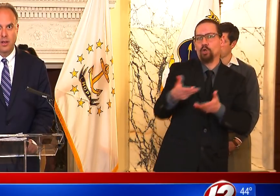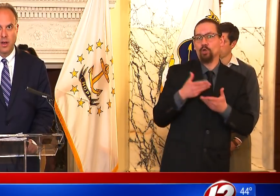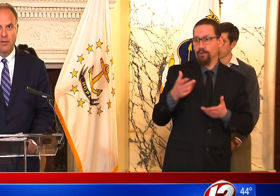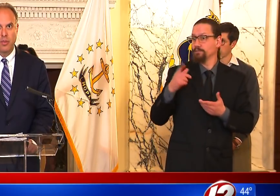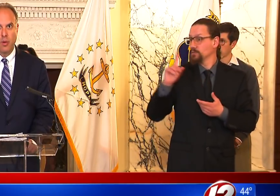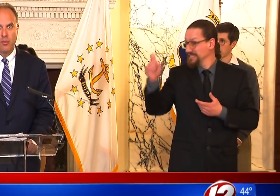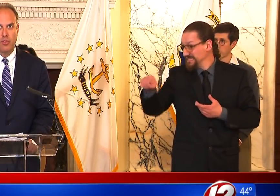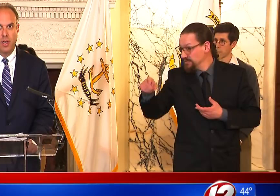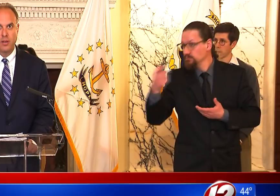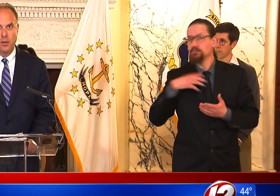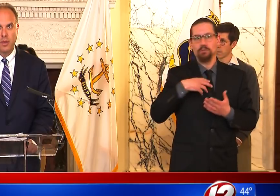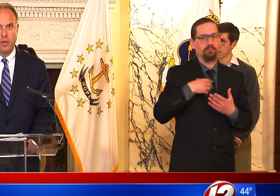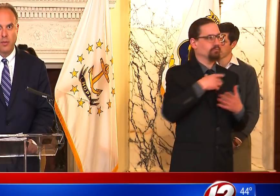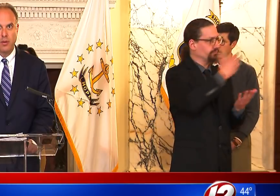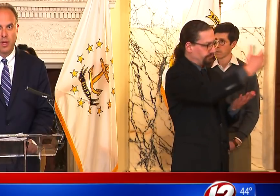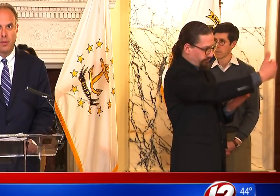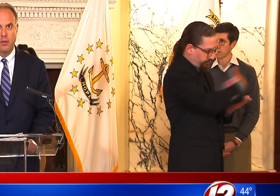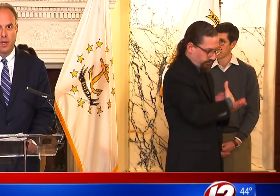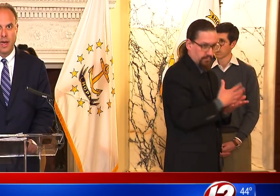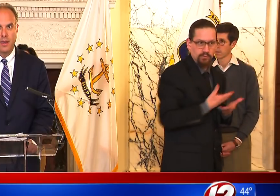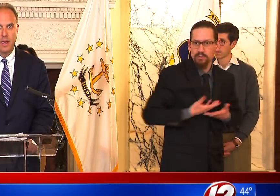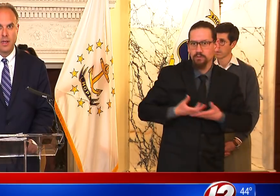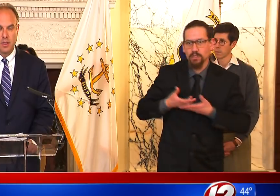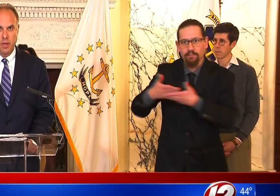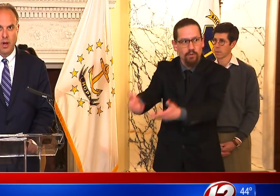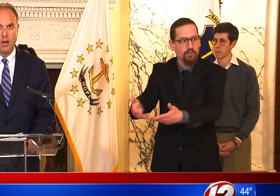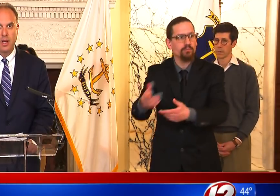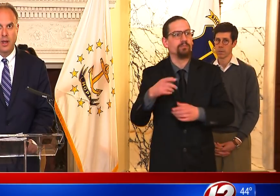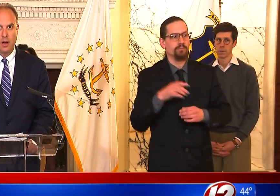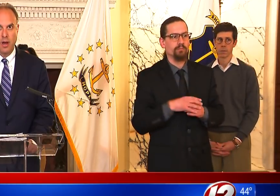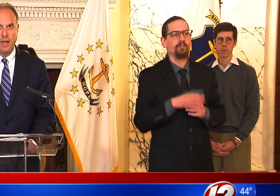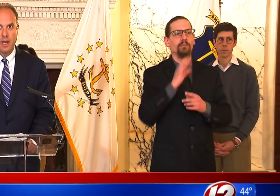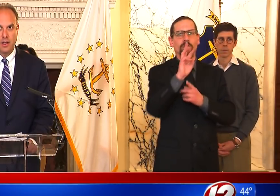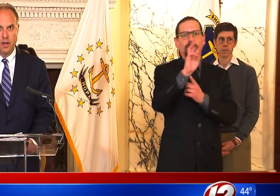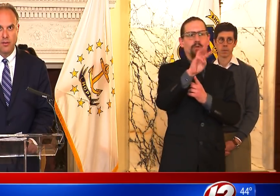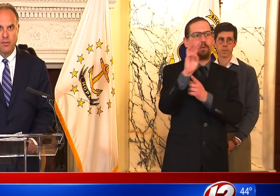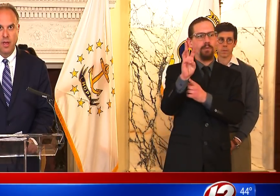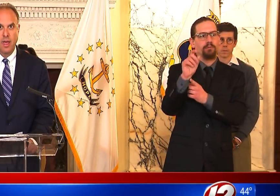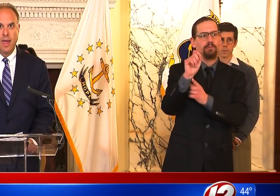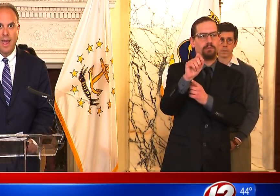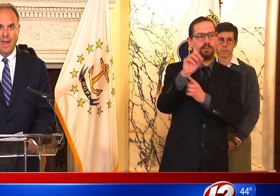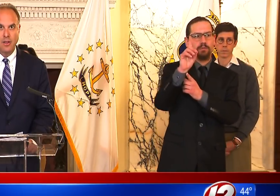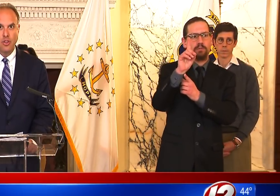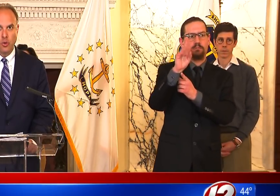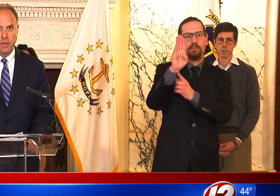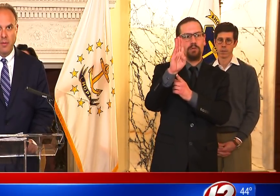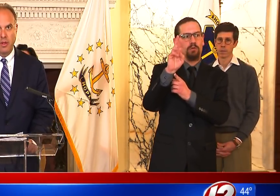OF BUSINESS REGULATION. YOU CAN LOOK AND -- AT DVR.GOV.